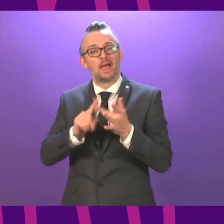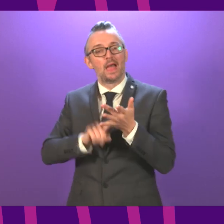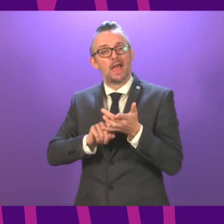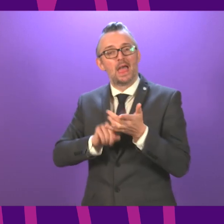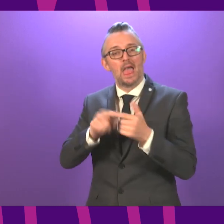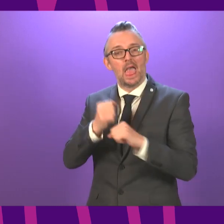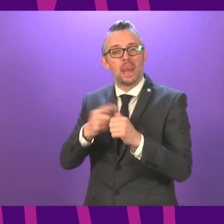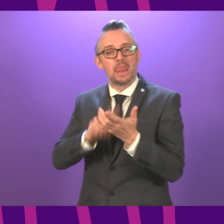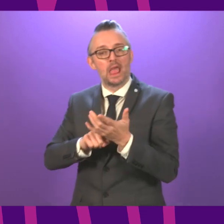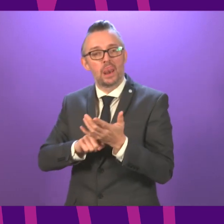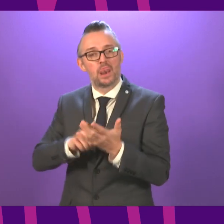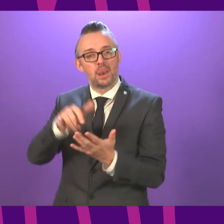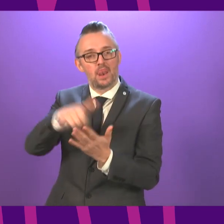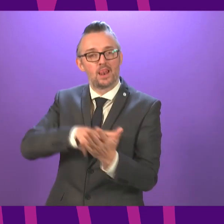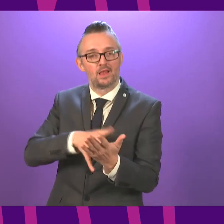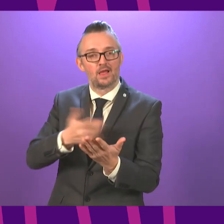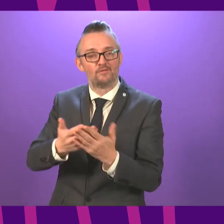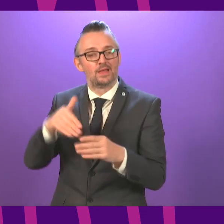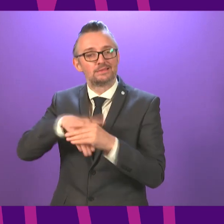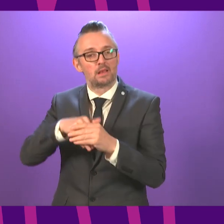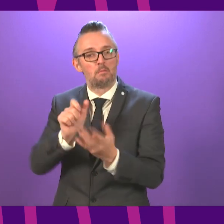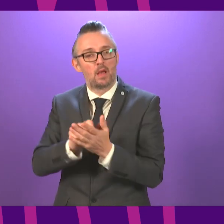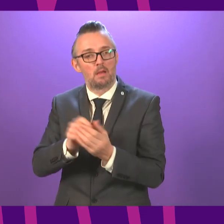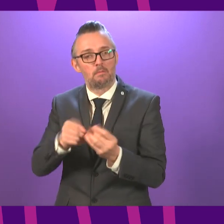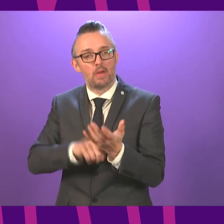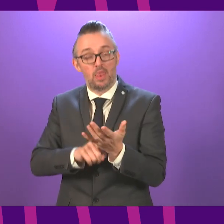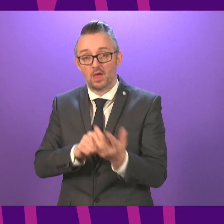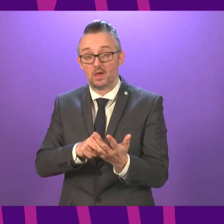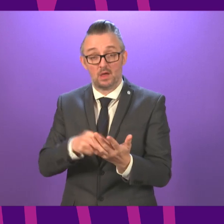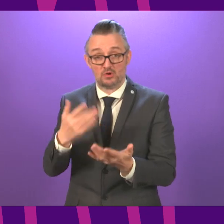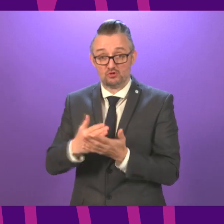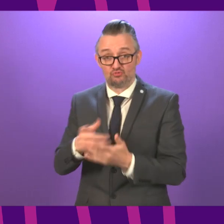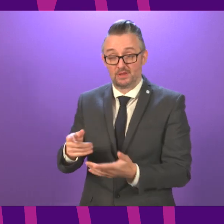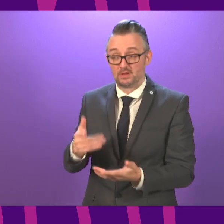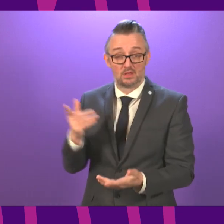but it has not stepped back from the poor—indeed, shameful—way that it is treating EU citizens.